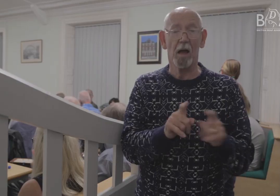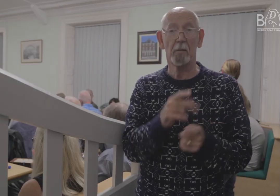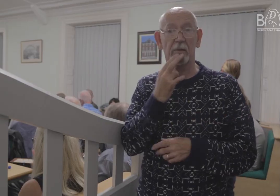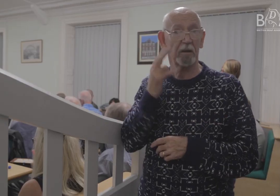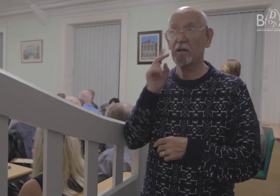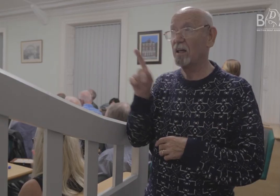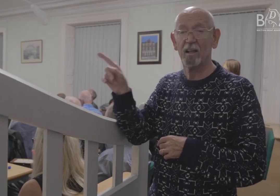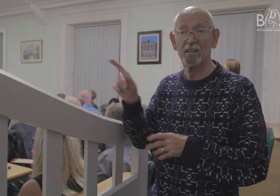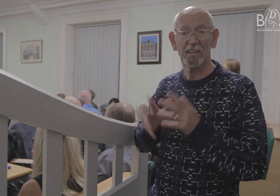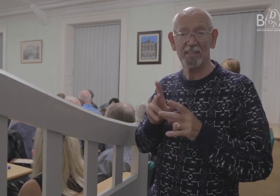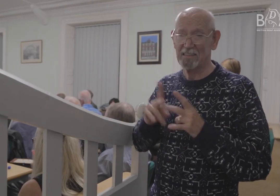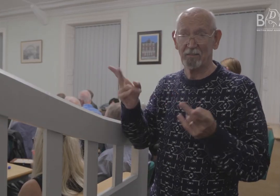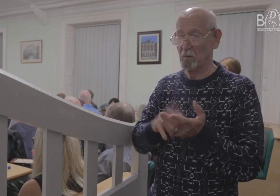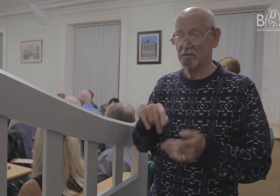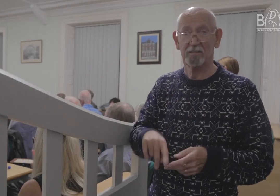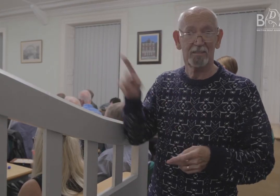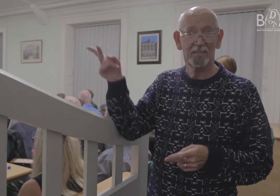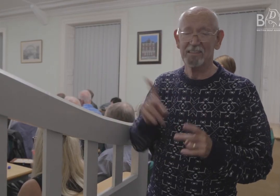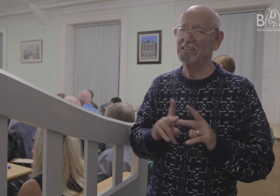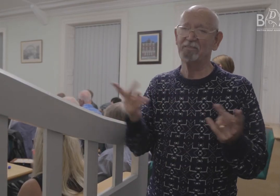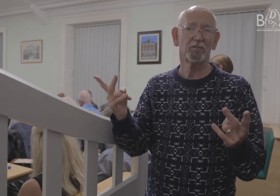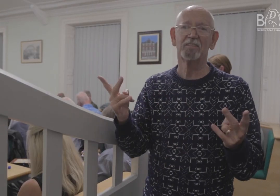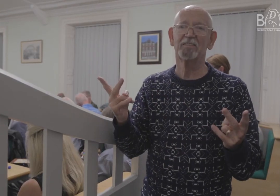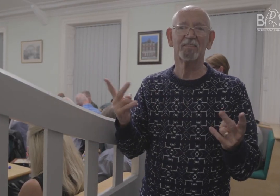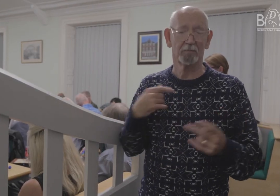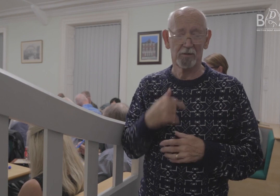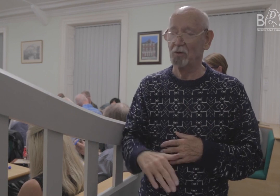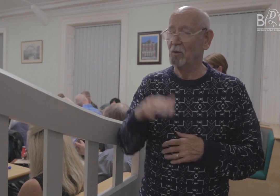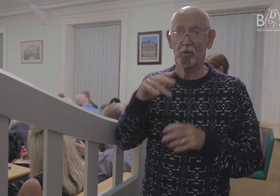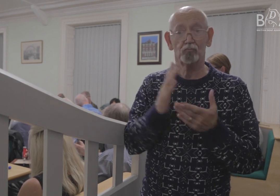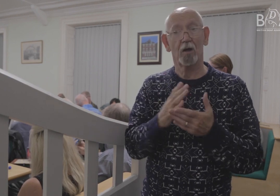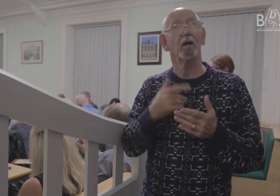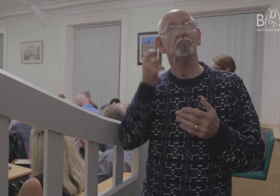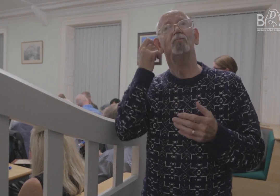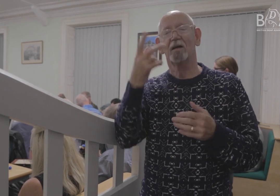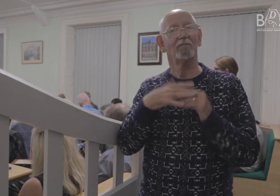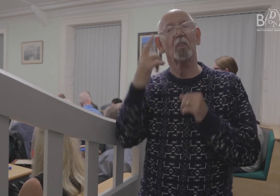Growing up, I used different forms of sign language at home, and when I was with my friends, socialising.